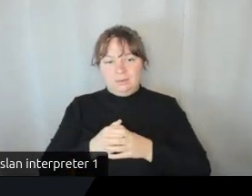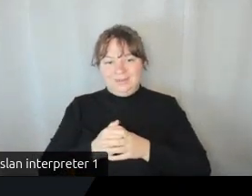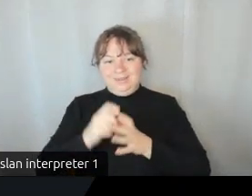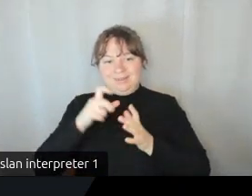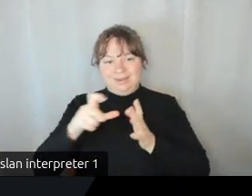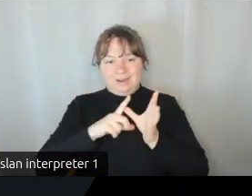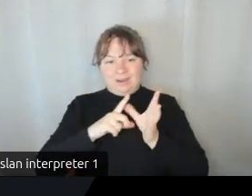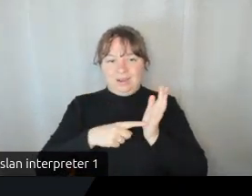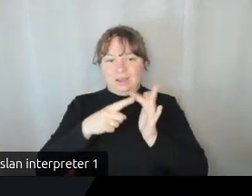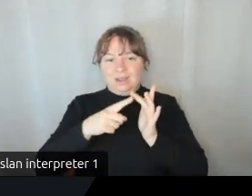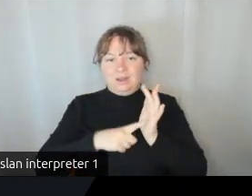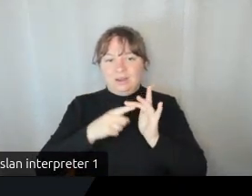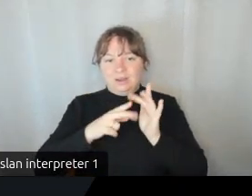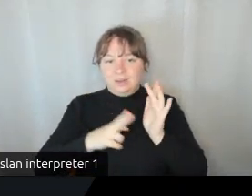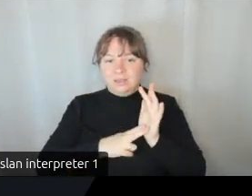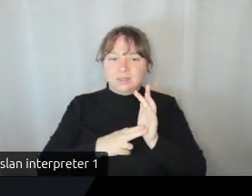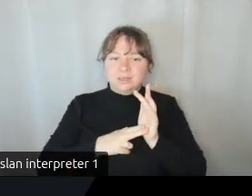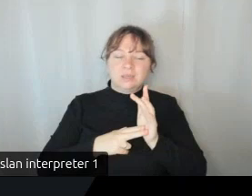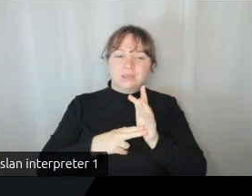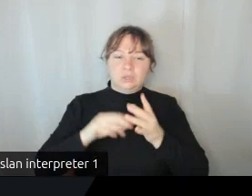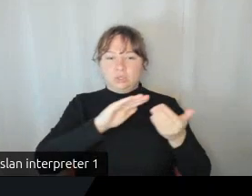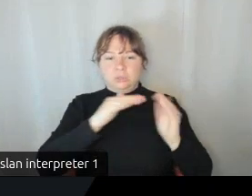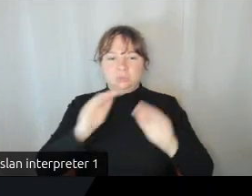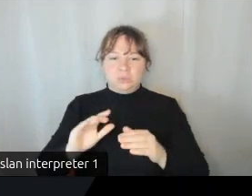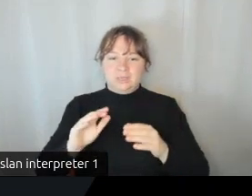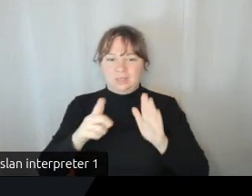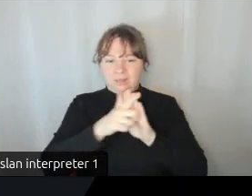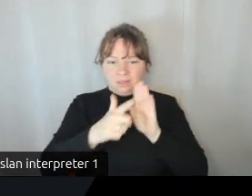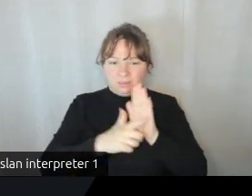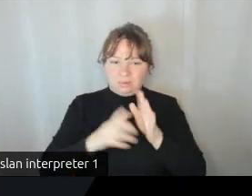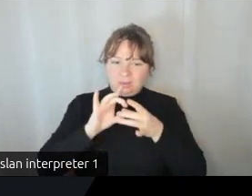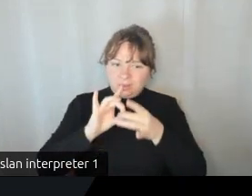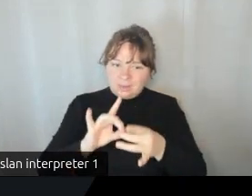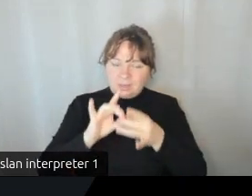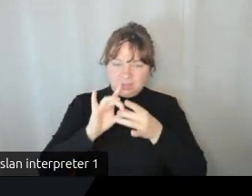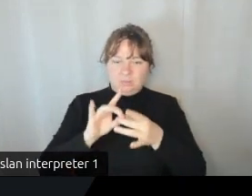officer - all joining us today. Thank you so much for making yourselves available for to be part of